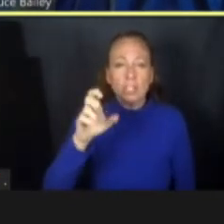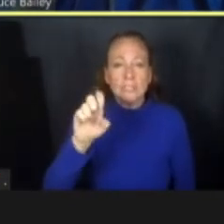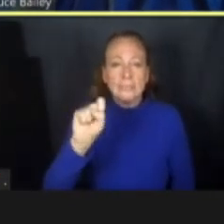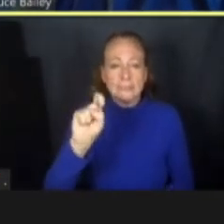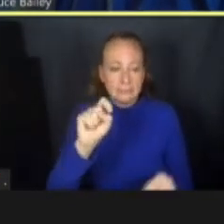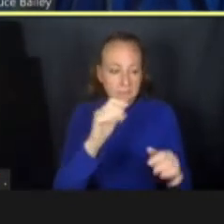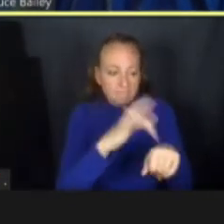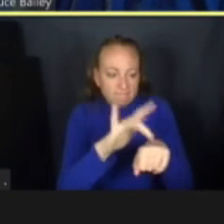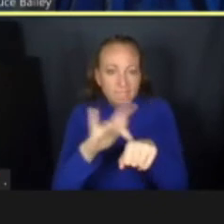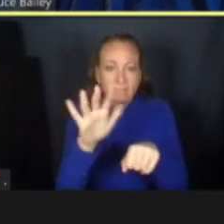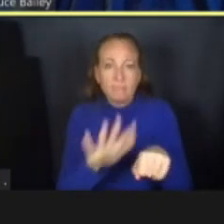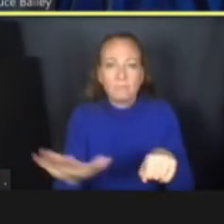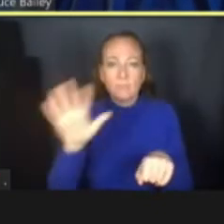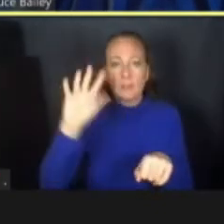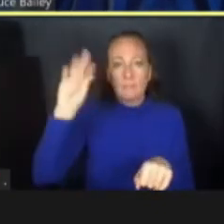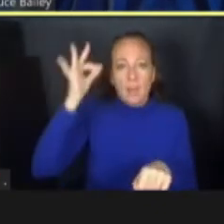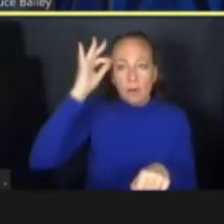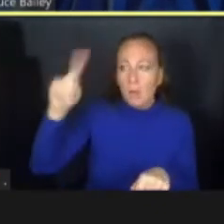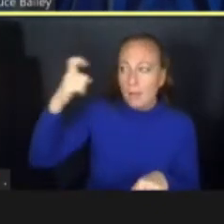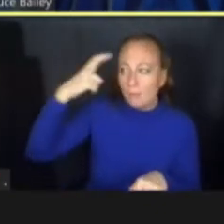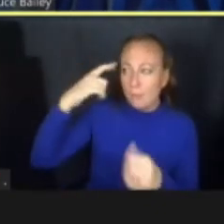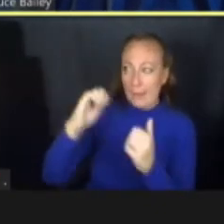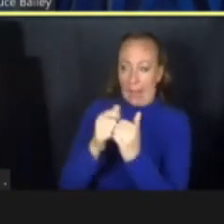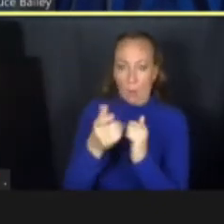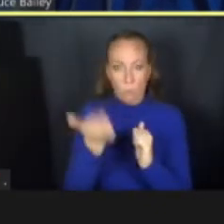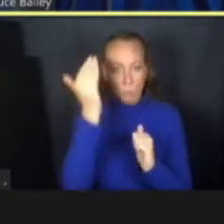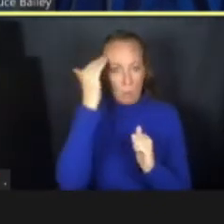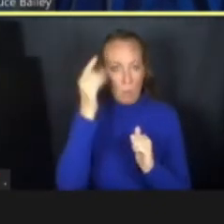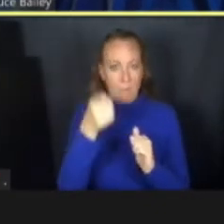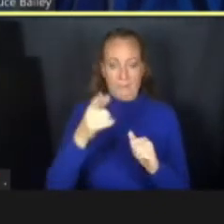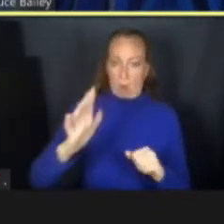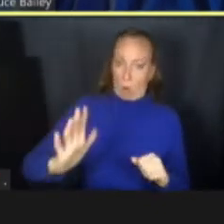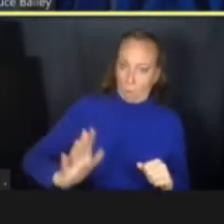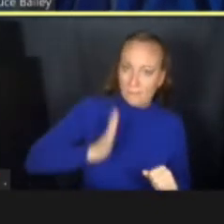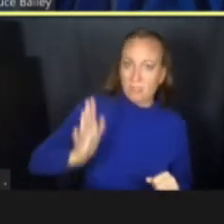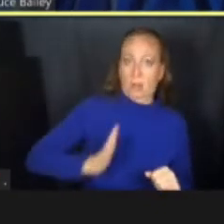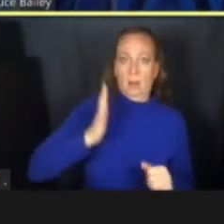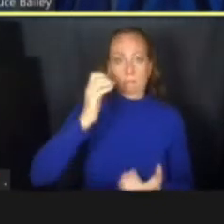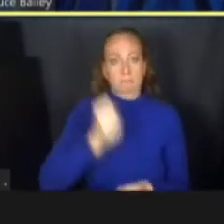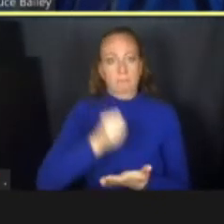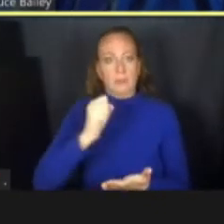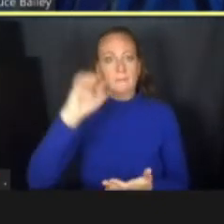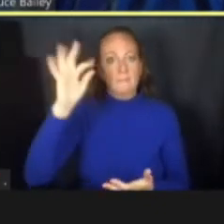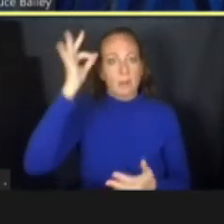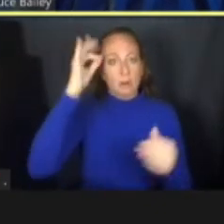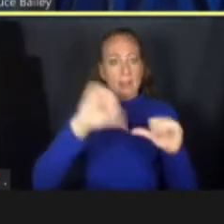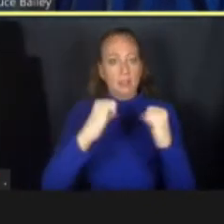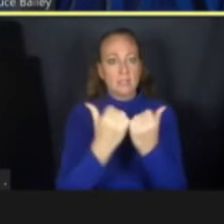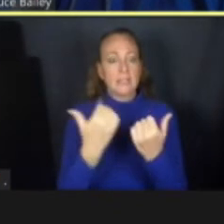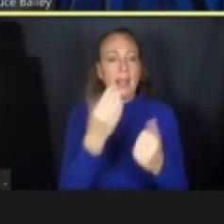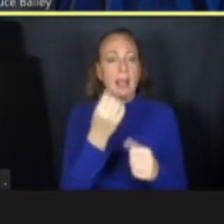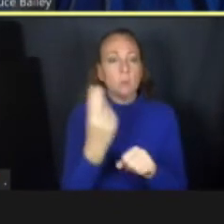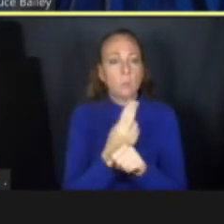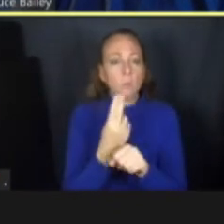about how you know this is an official federal agency, also using this hero tag about upcoming events.